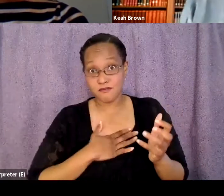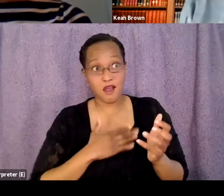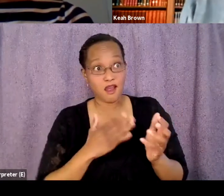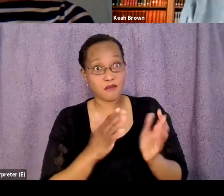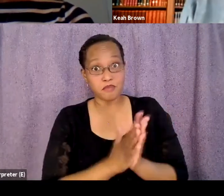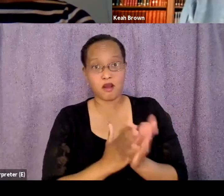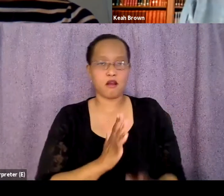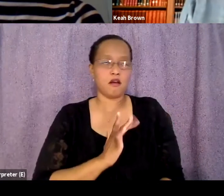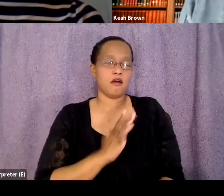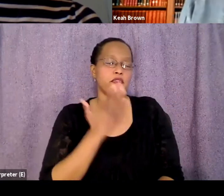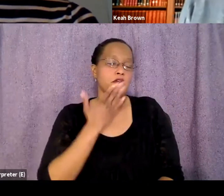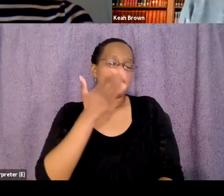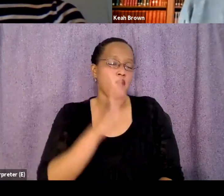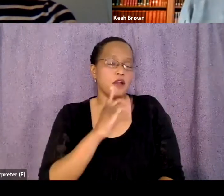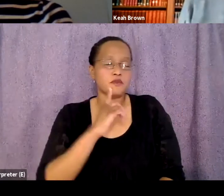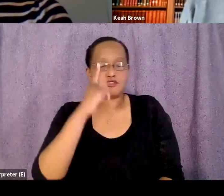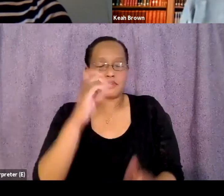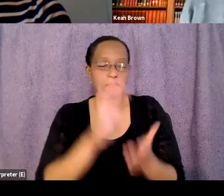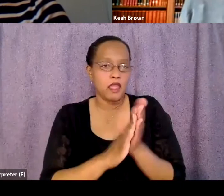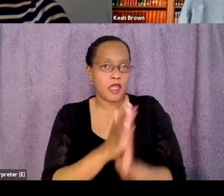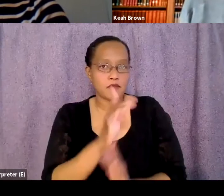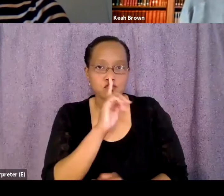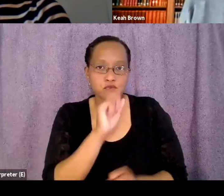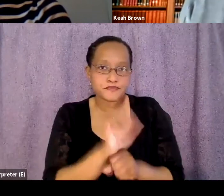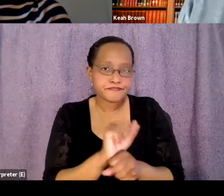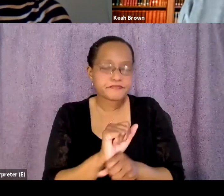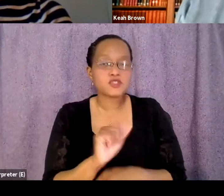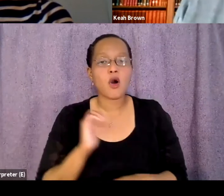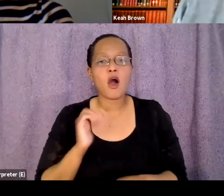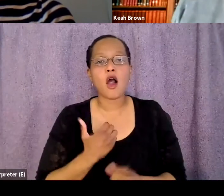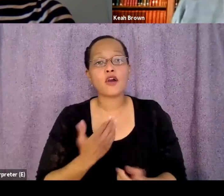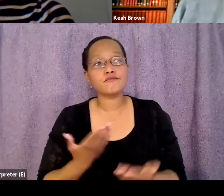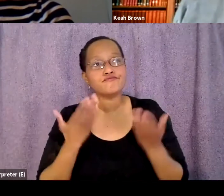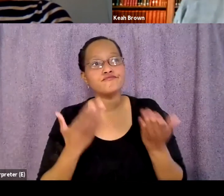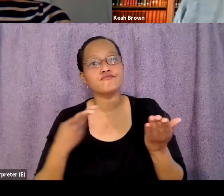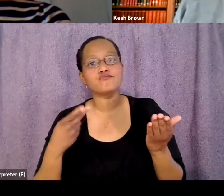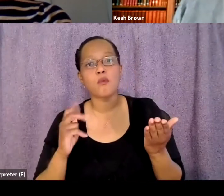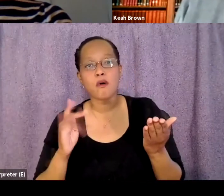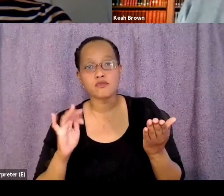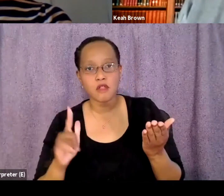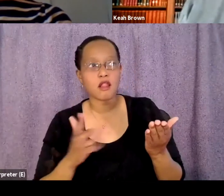Keah Brown: But yeah so we put together a proposal, and after looking at the contracts,